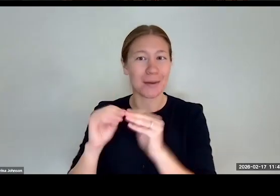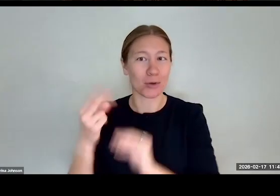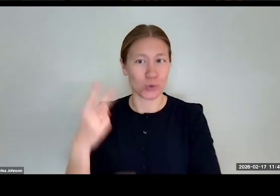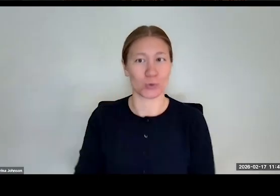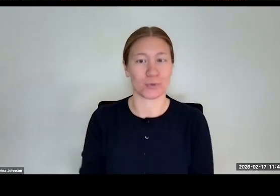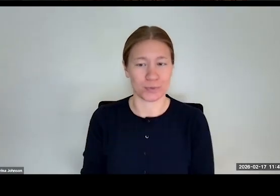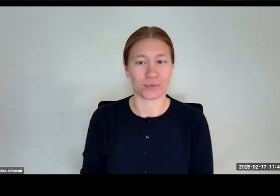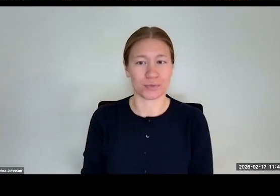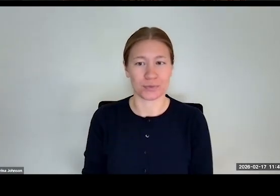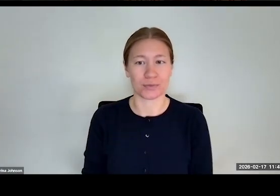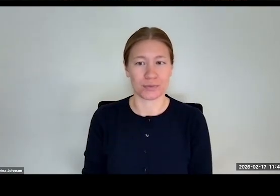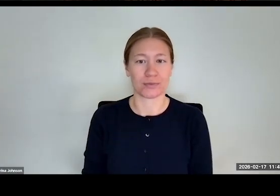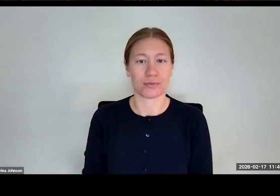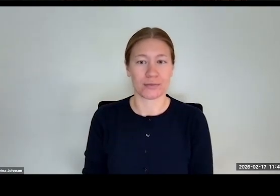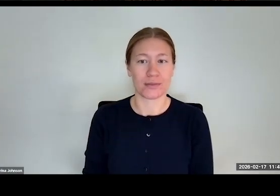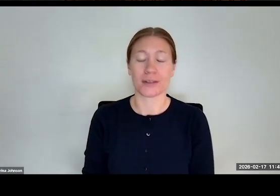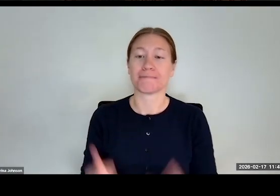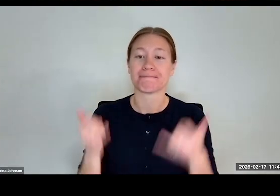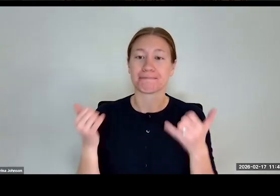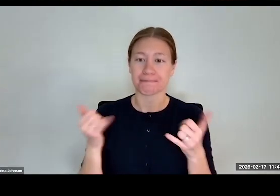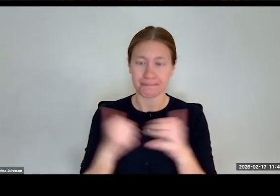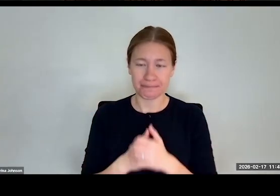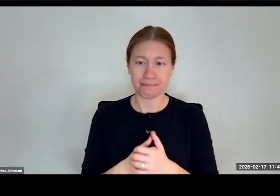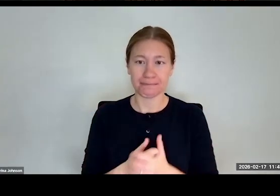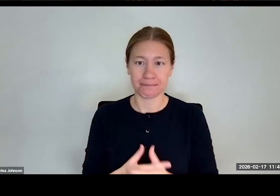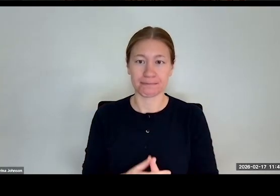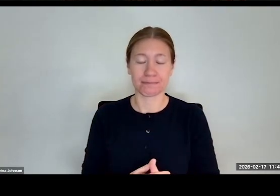So on slide two we have a pretty glaring miss right up at